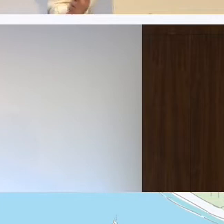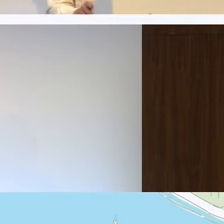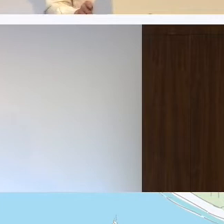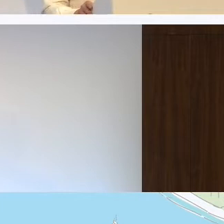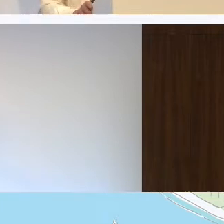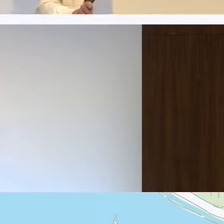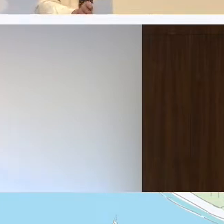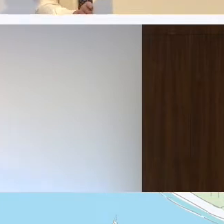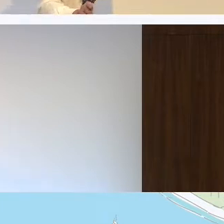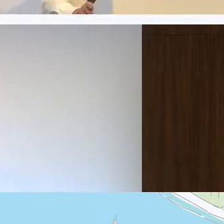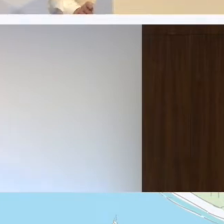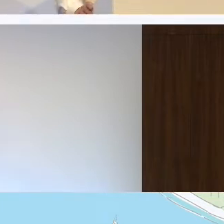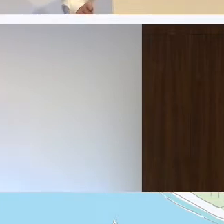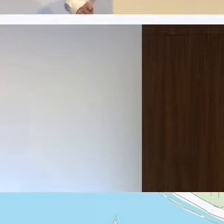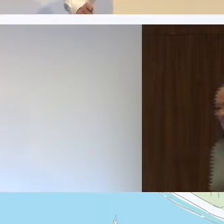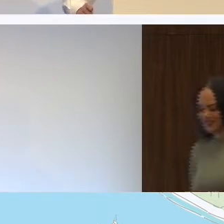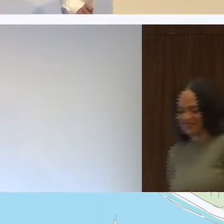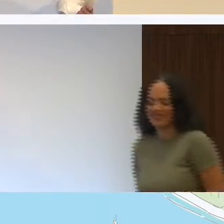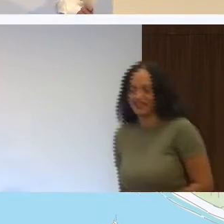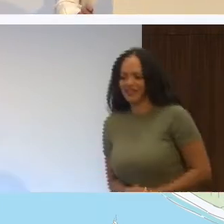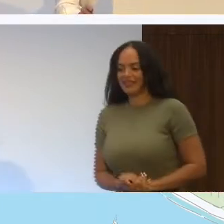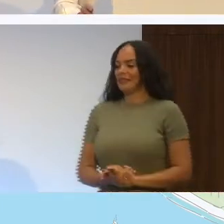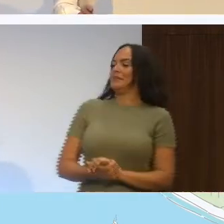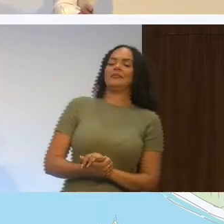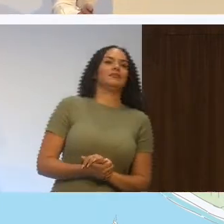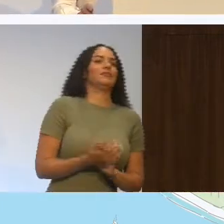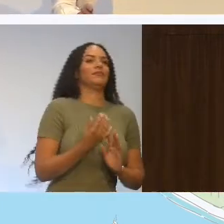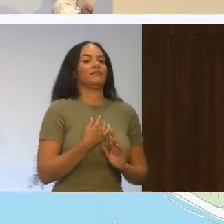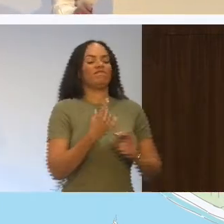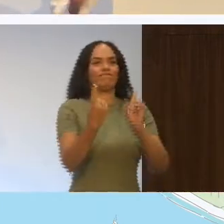because I see lots of patients who essentially are